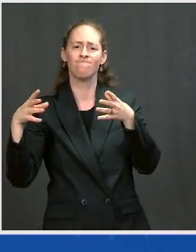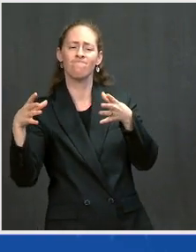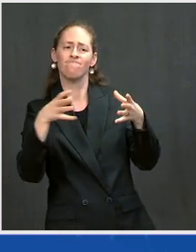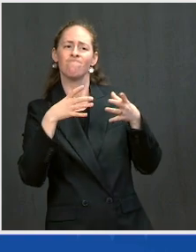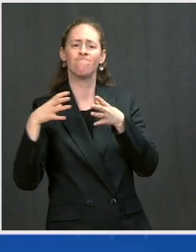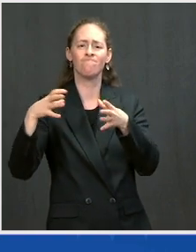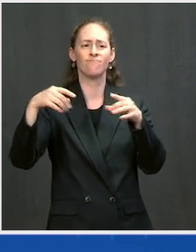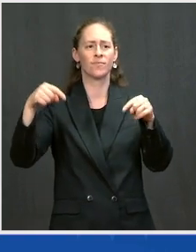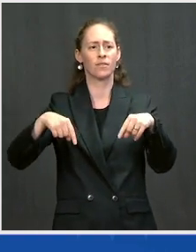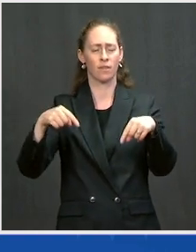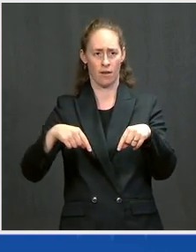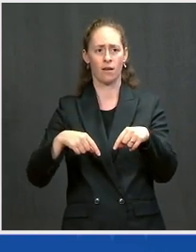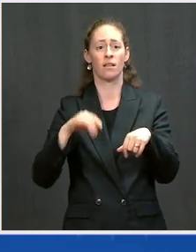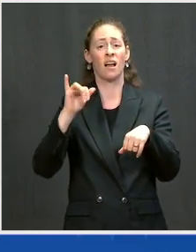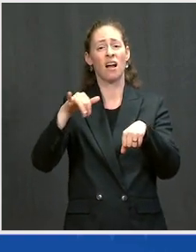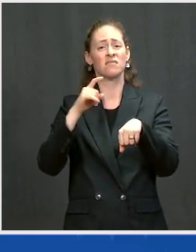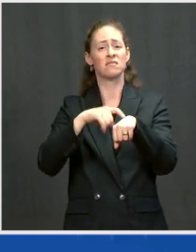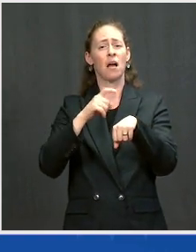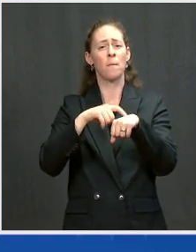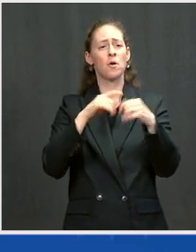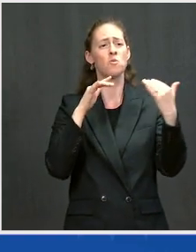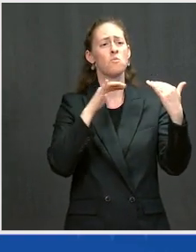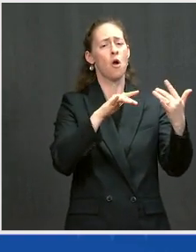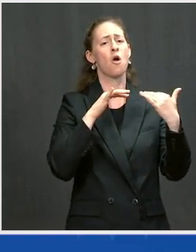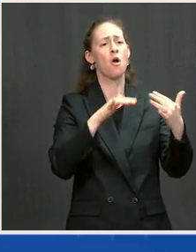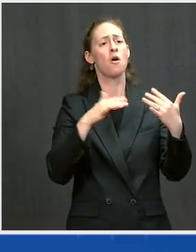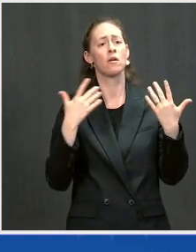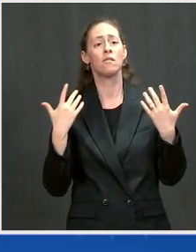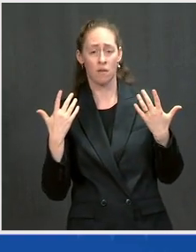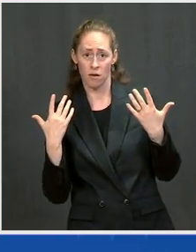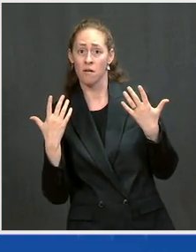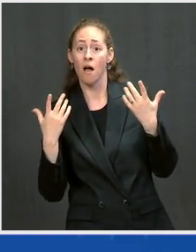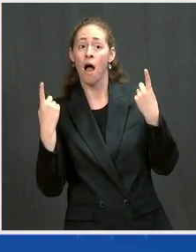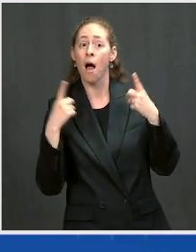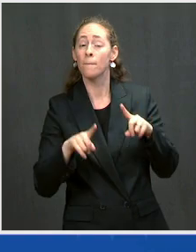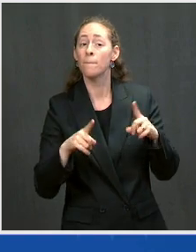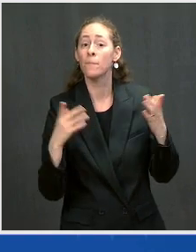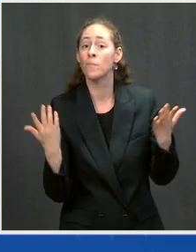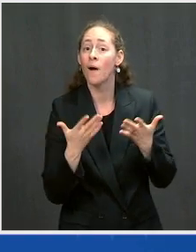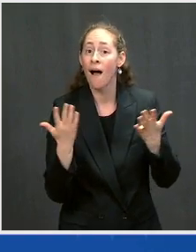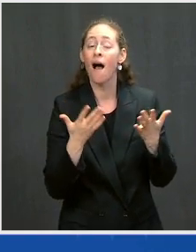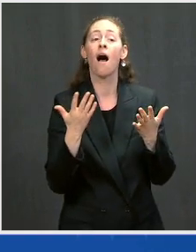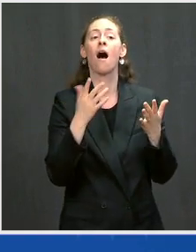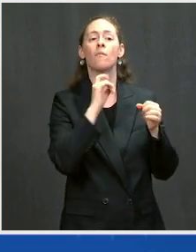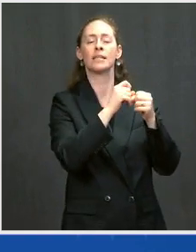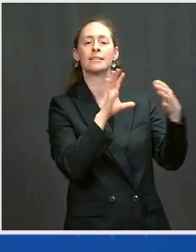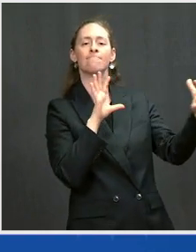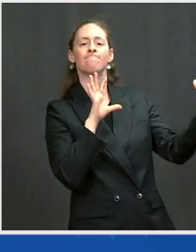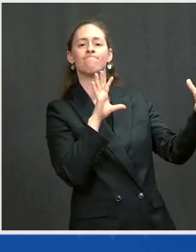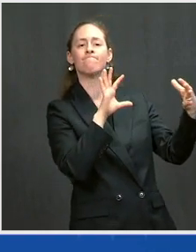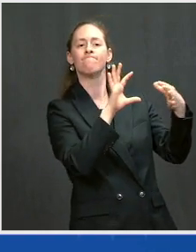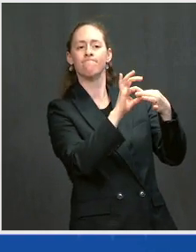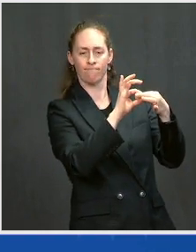it has flourished through peace. It’s a testimony, I think, of the extraordinary strength of our alliance.